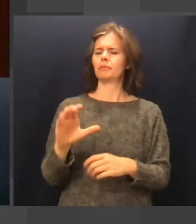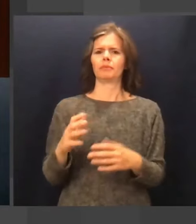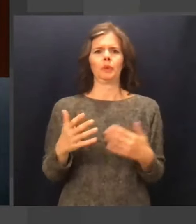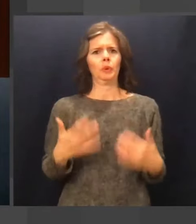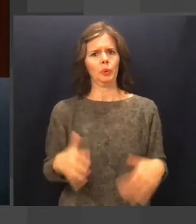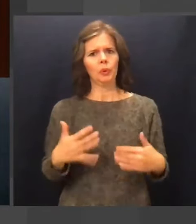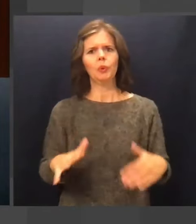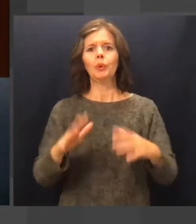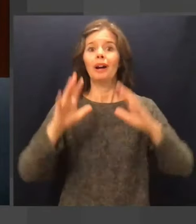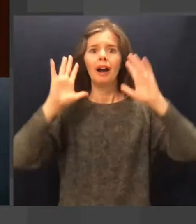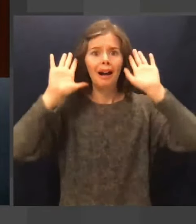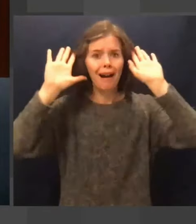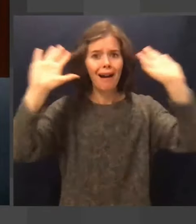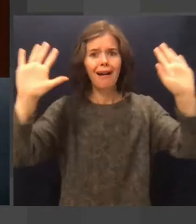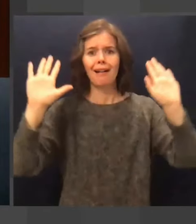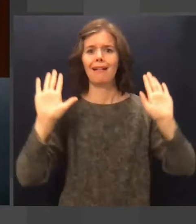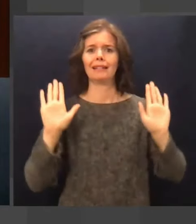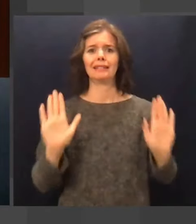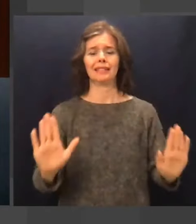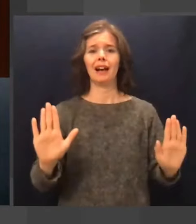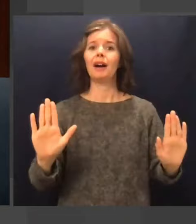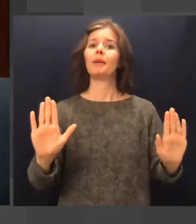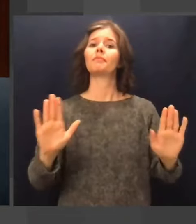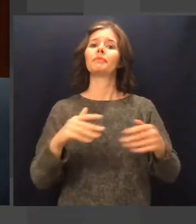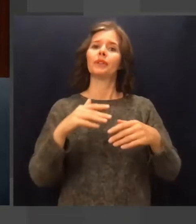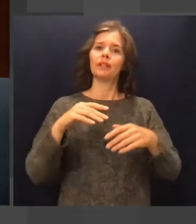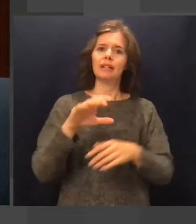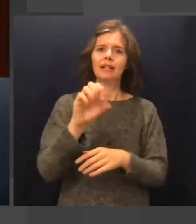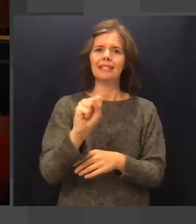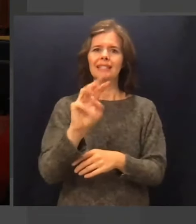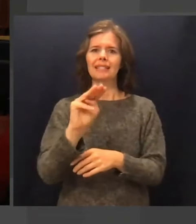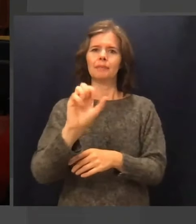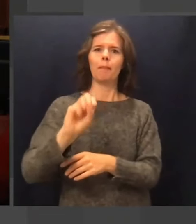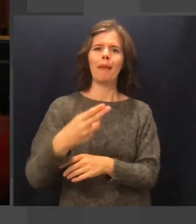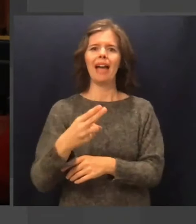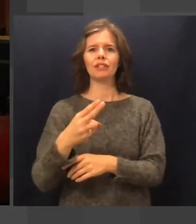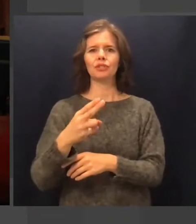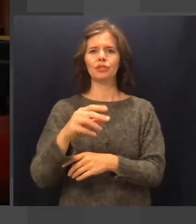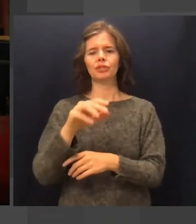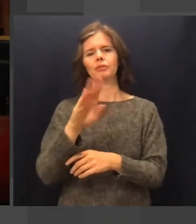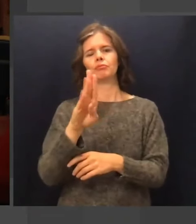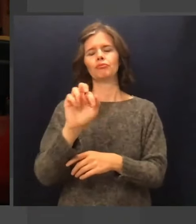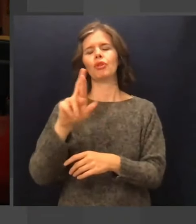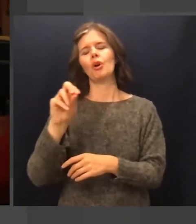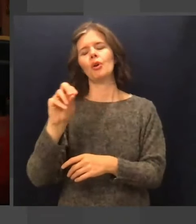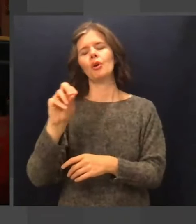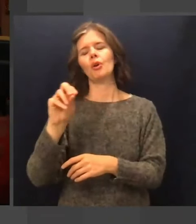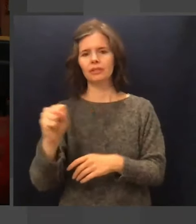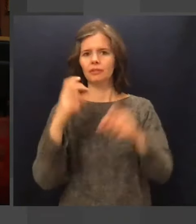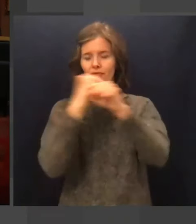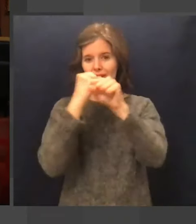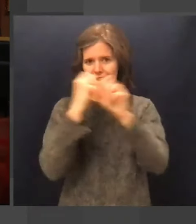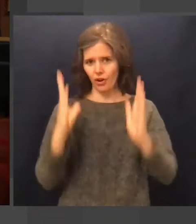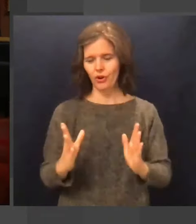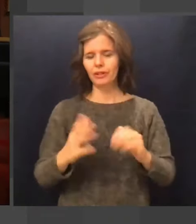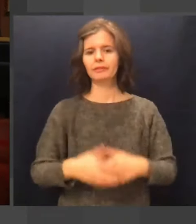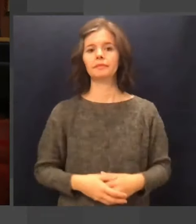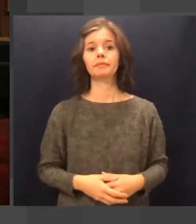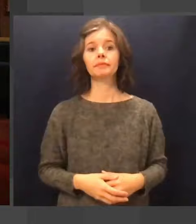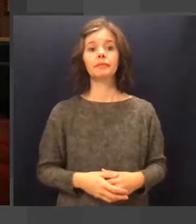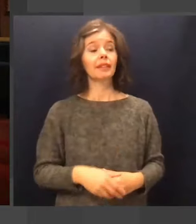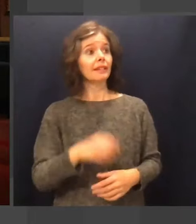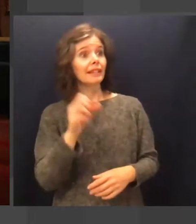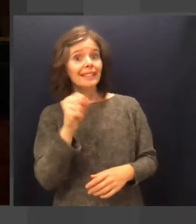MINECRAFT AND HAVE MADE AN